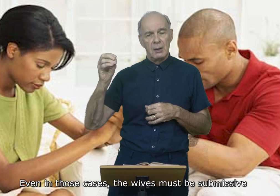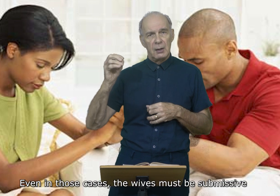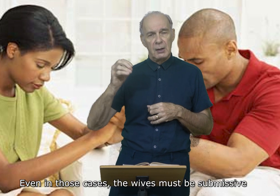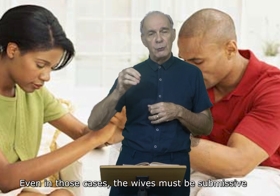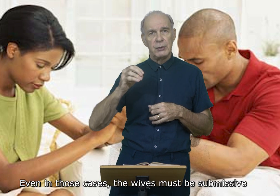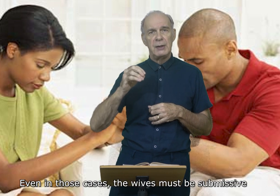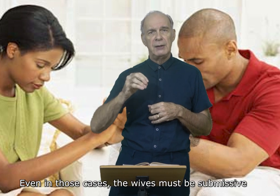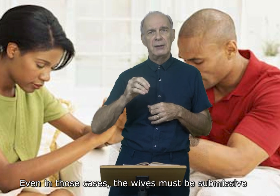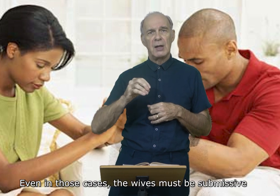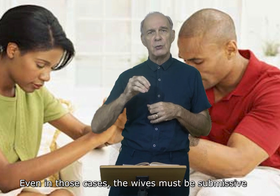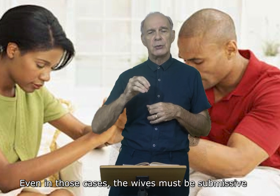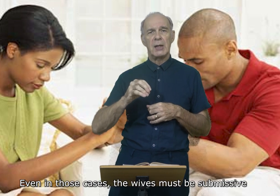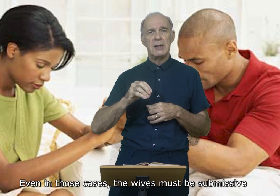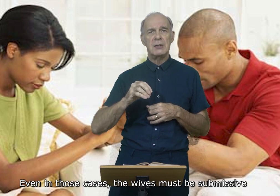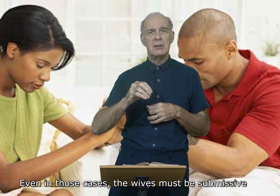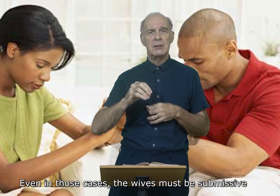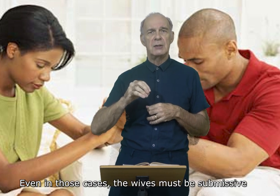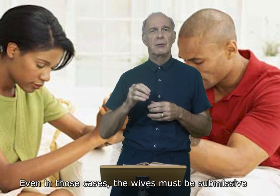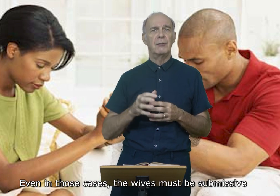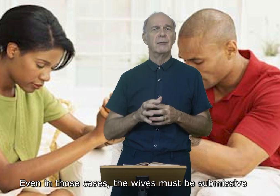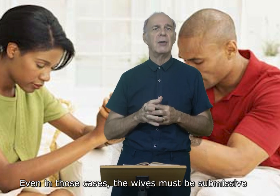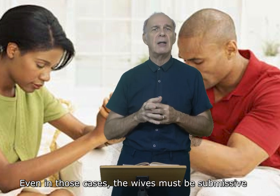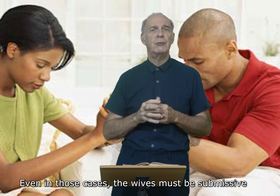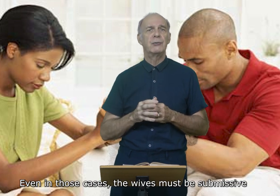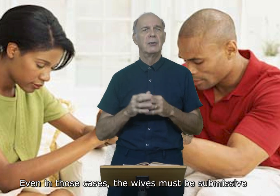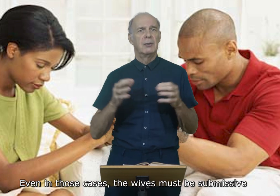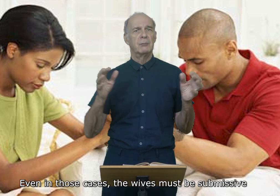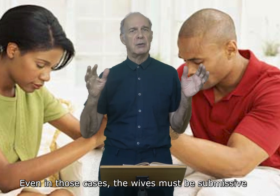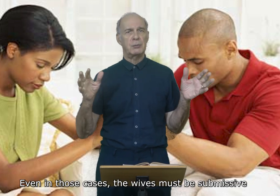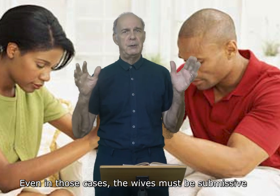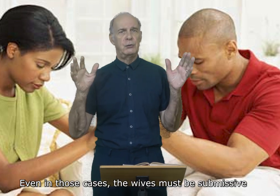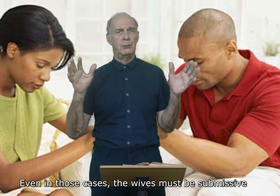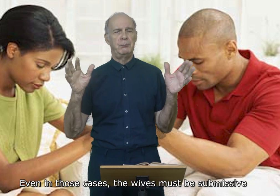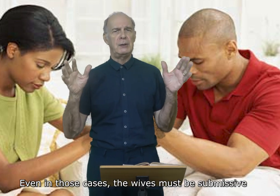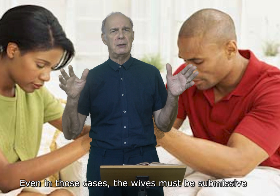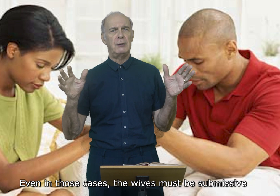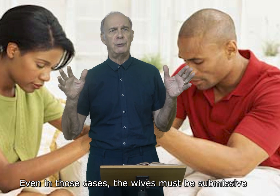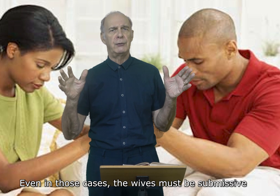Even in those cases, the wives must be submissive